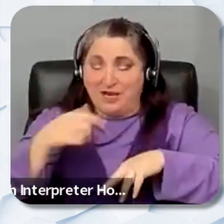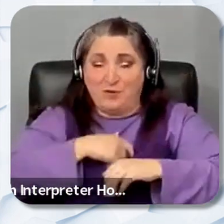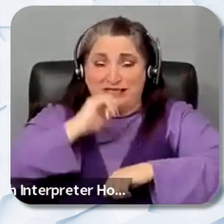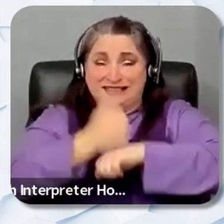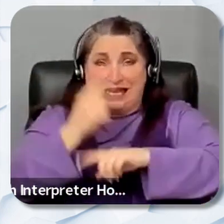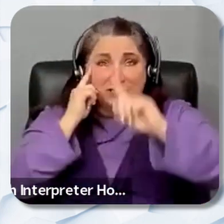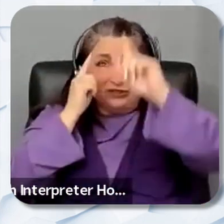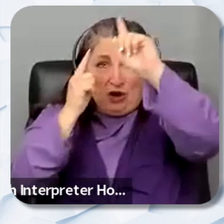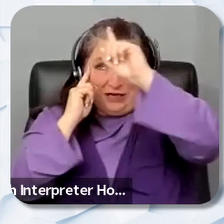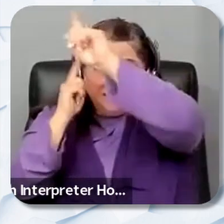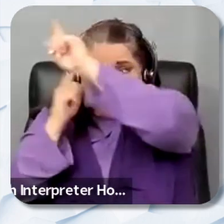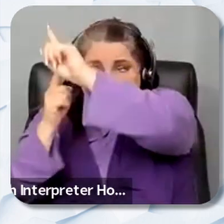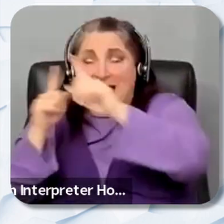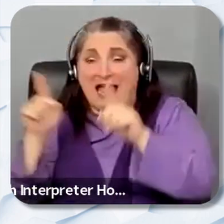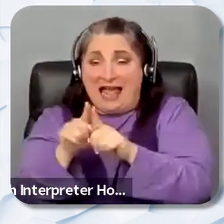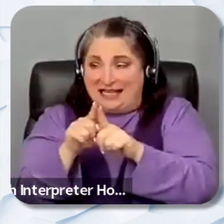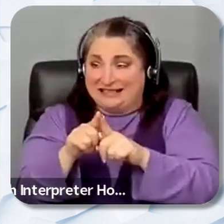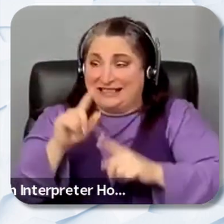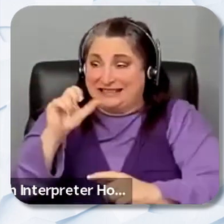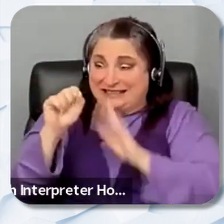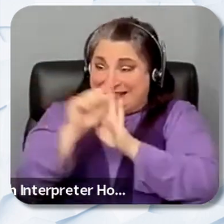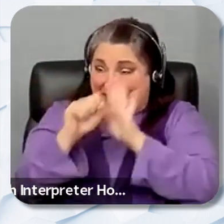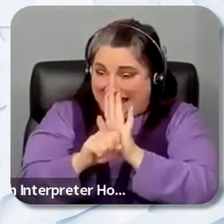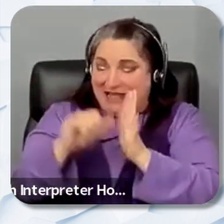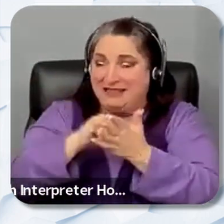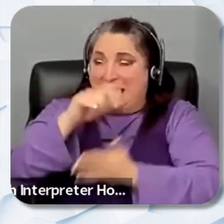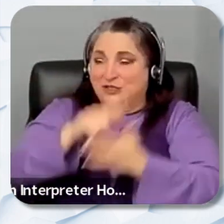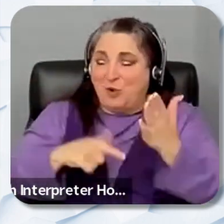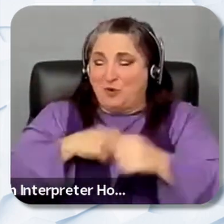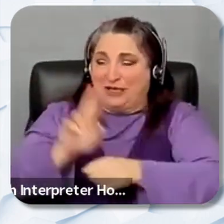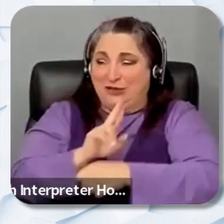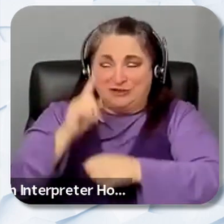by the State Board, and those are the targets we use for LEAs. So if you have questions